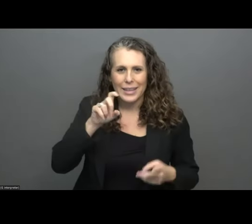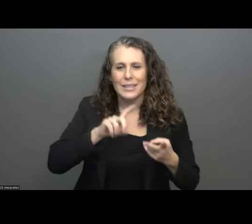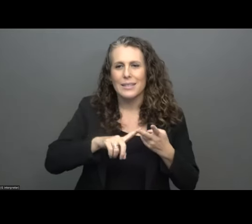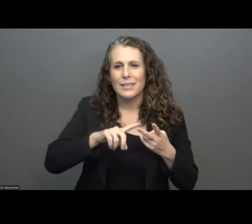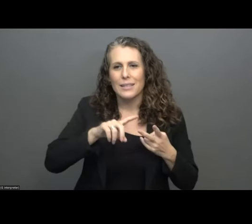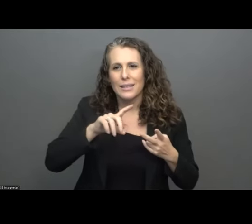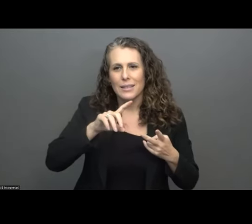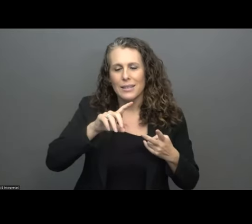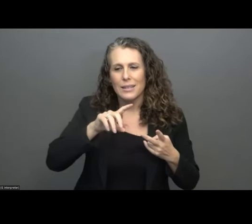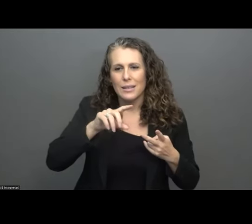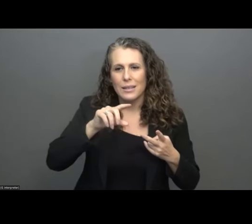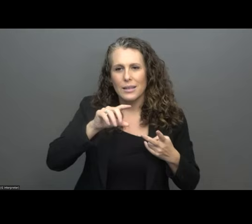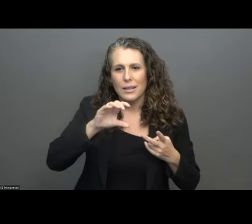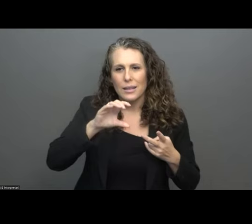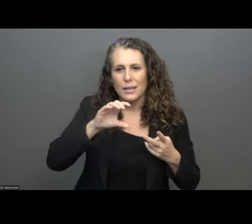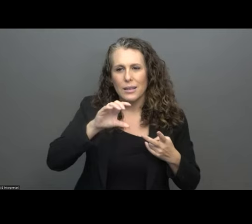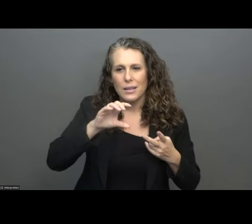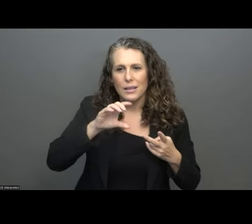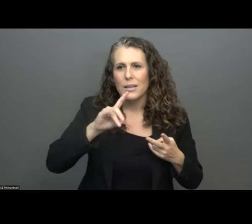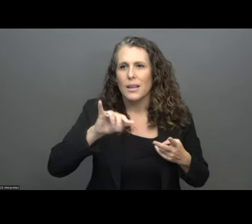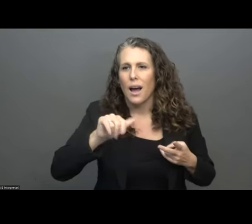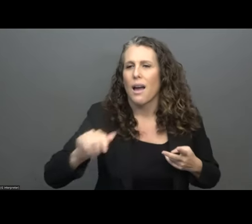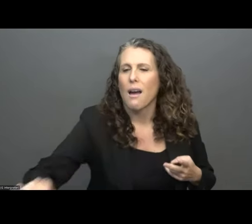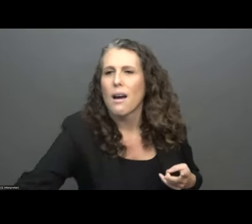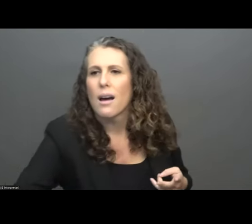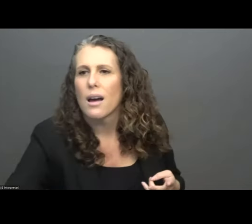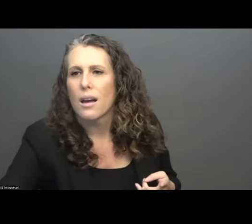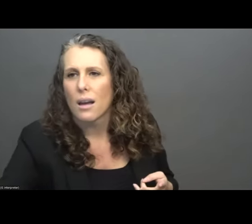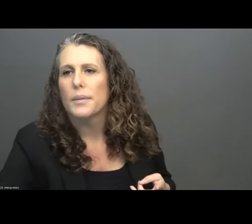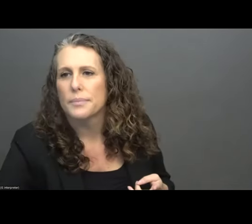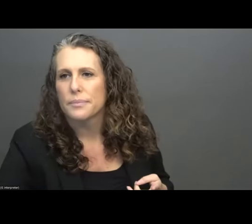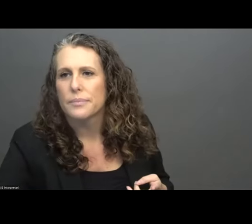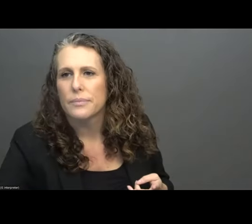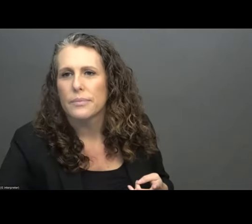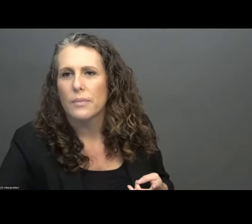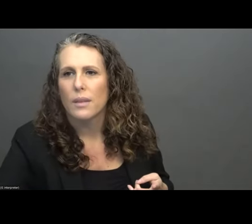gender equality specialist of the law in that region so direct colleague of mine, just want